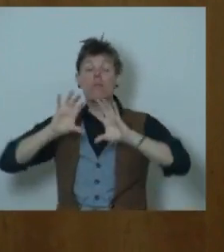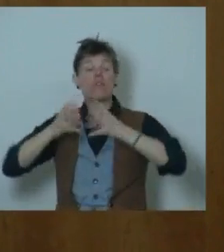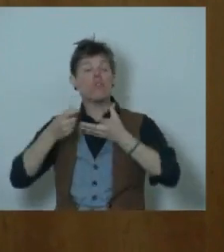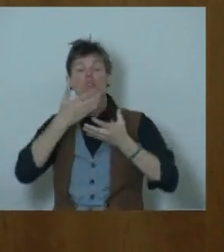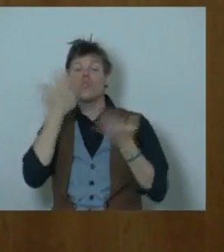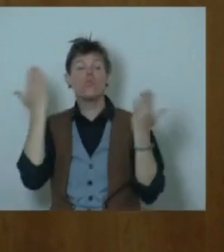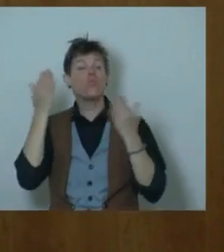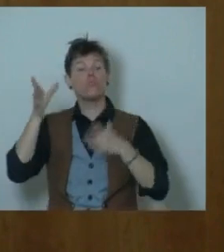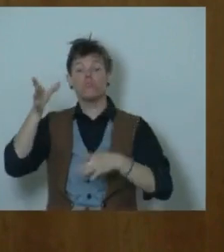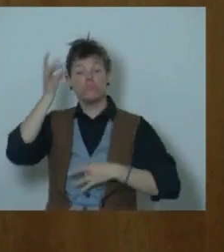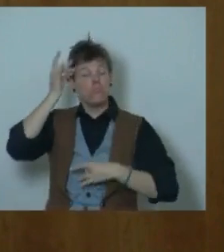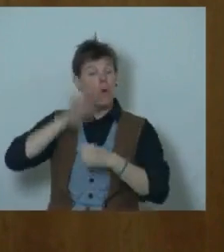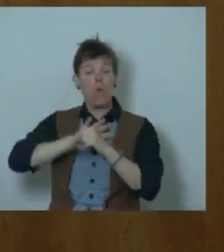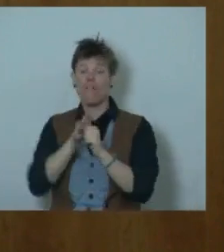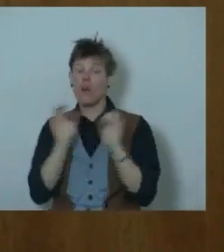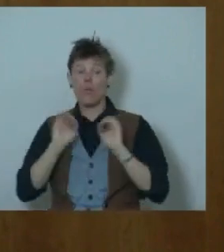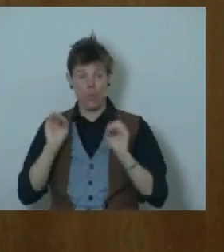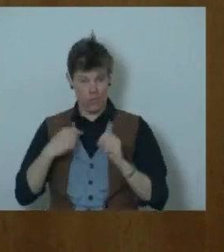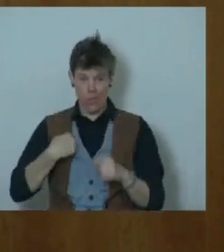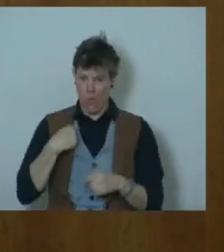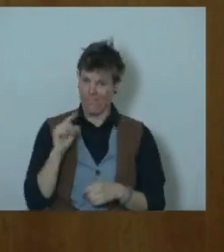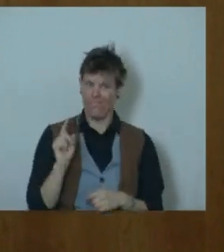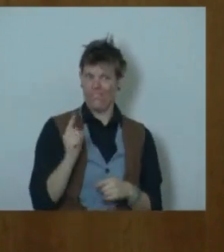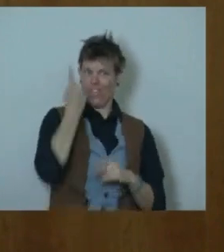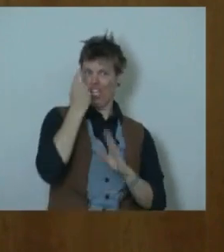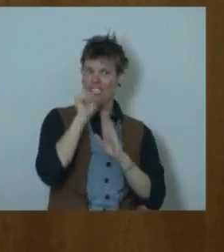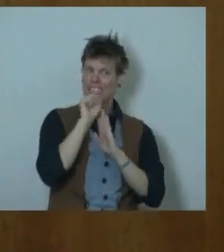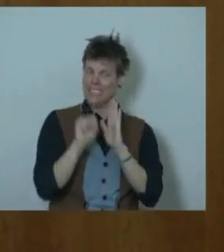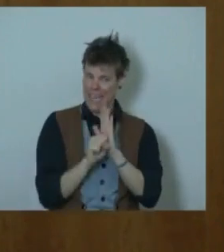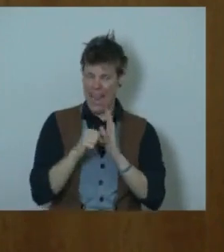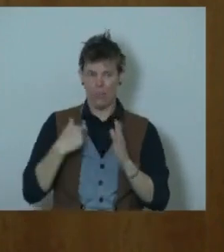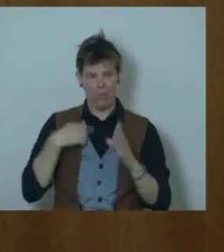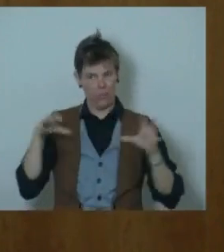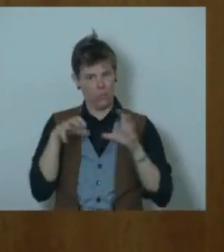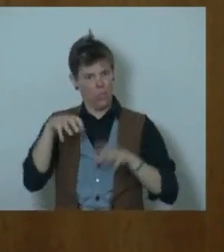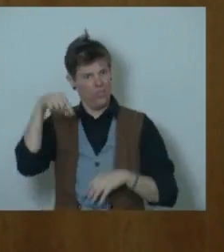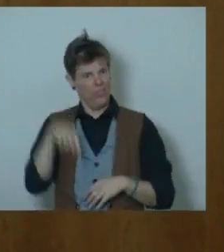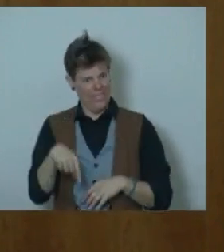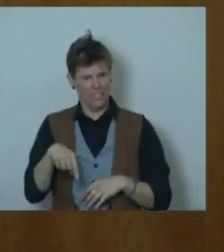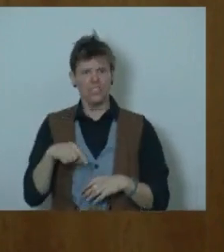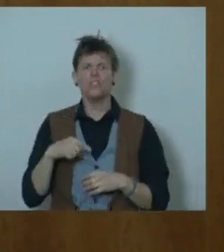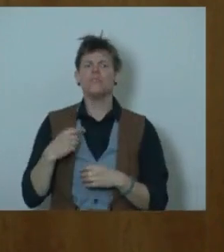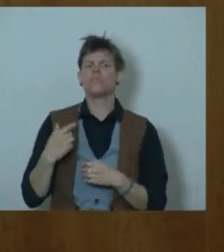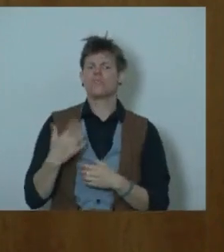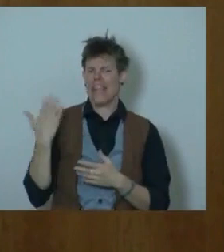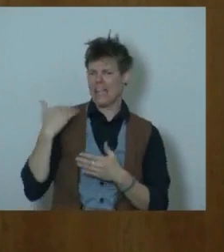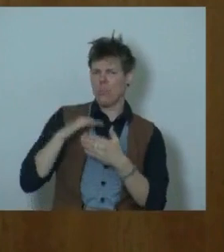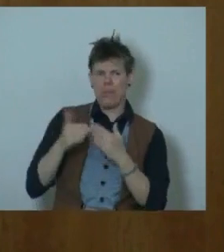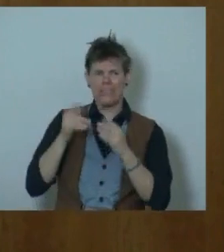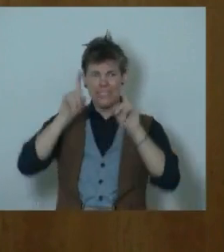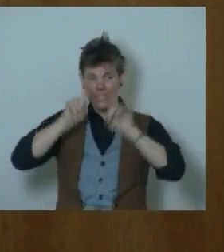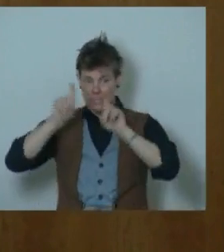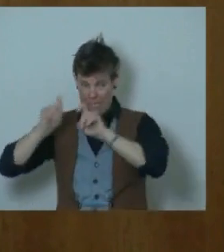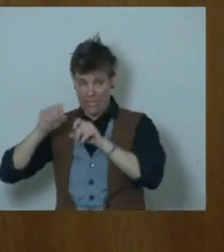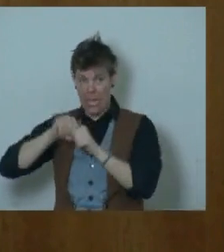LAST WEEKEND, WE BEGAN TESTING ASYMPTOMATIC THE CENTRAL WORKERS AT THE DIRECTION OF THE GOVERNOR. I BELIEVE WE WERE ONE OF THE FIRST STATES TO DO THIS.